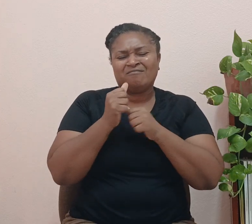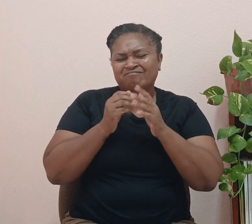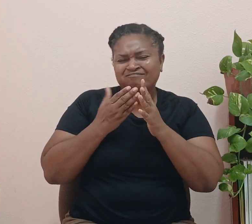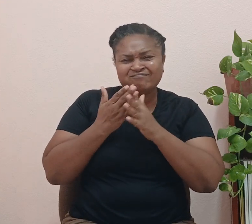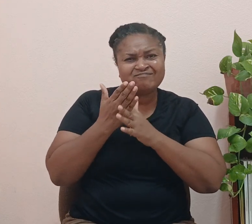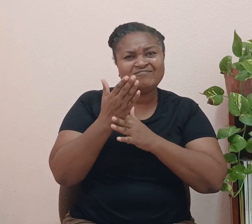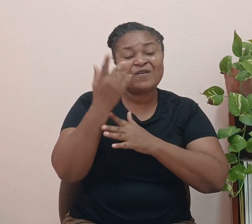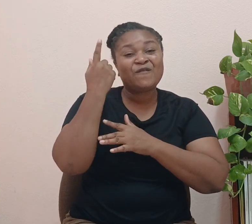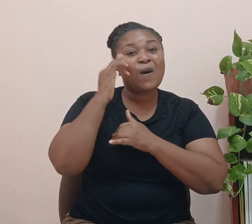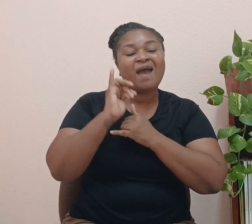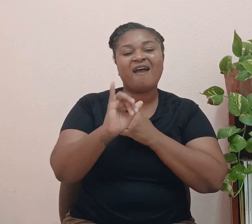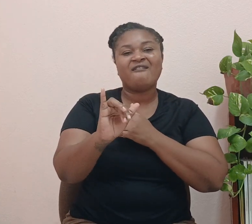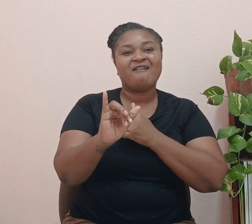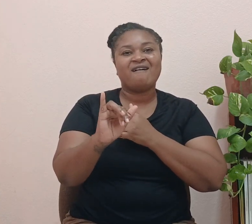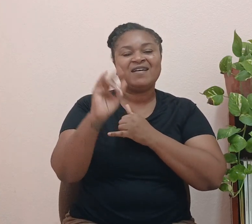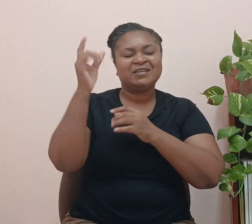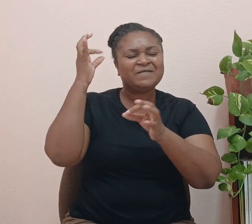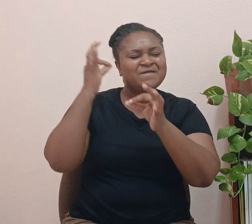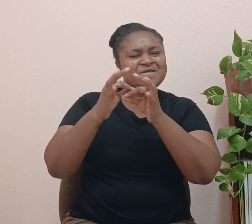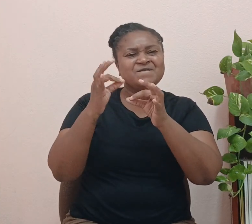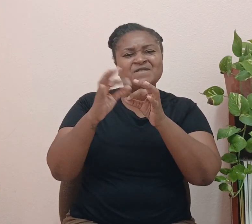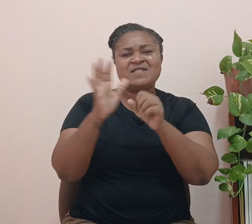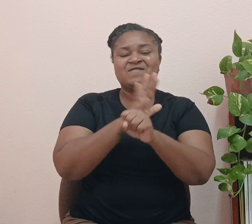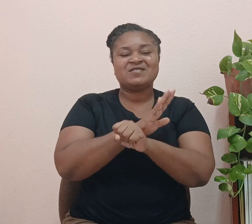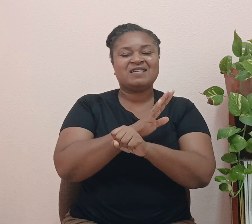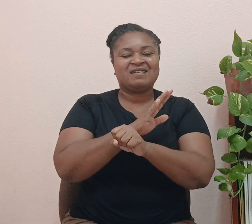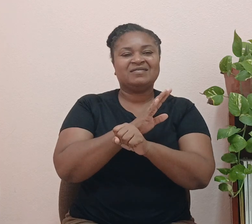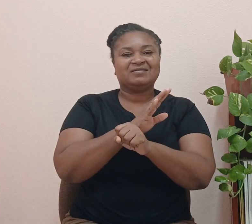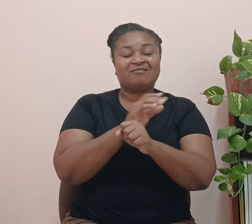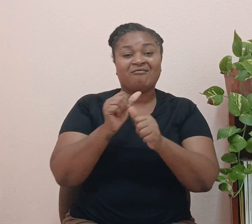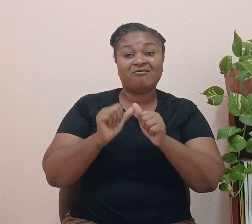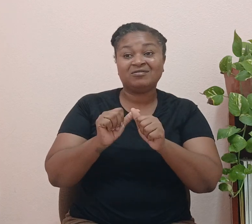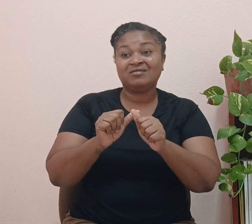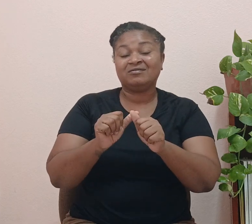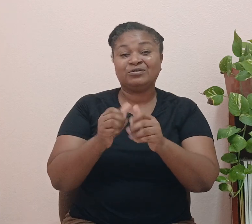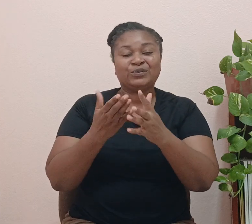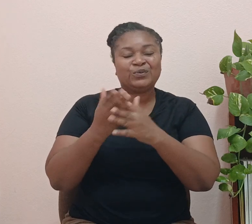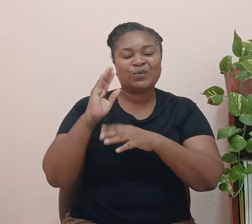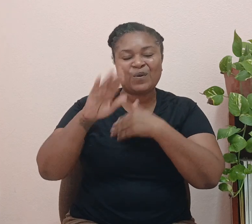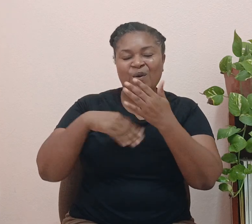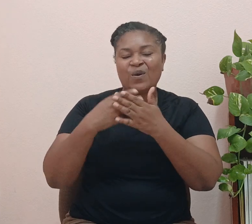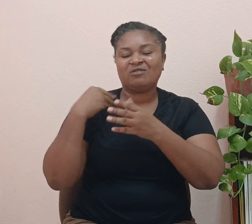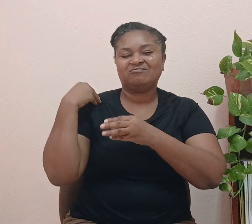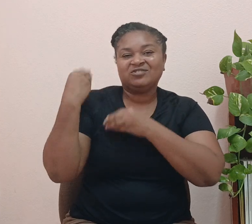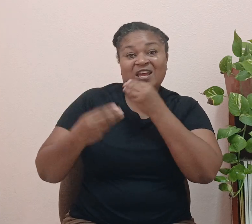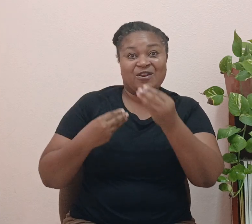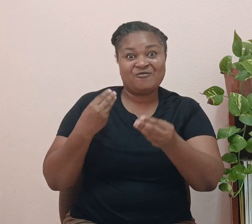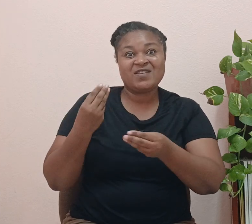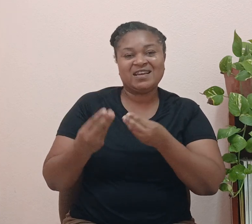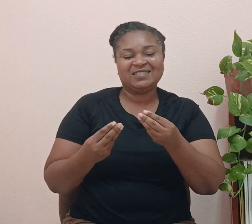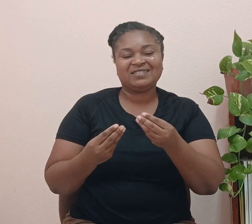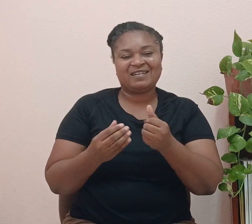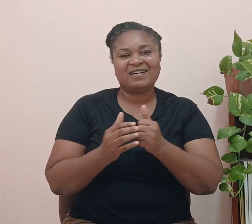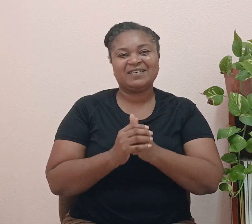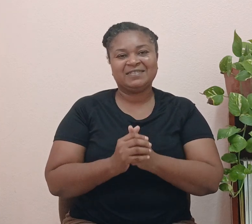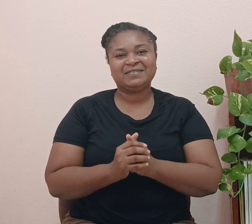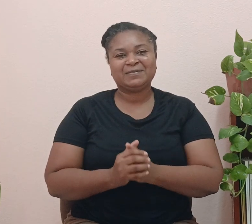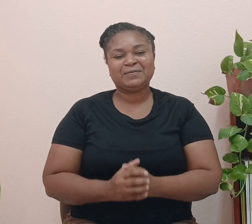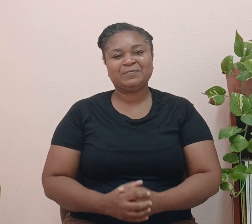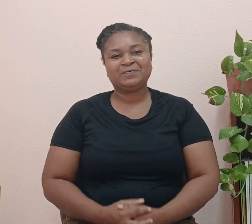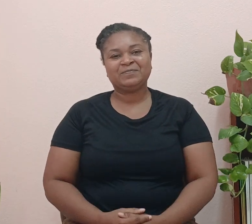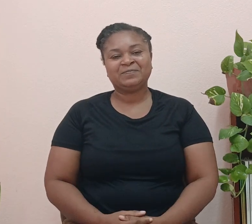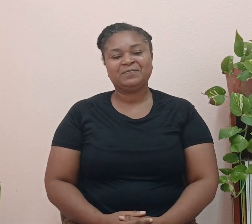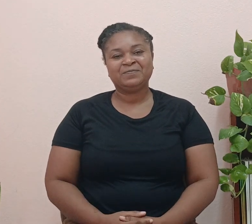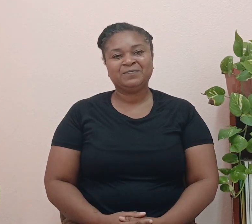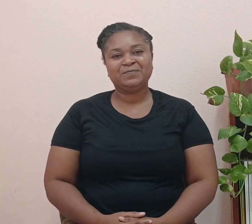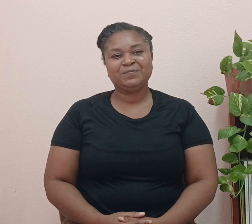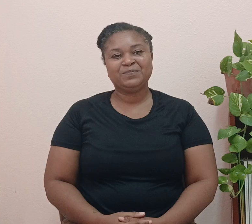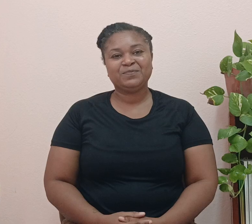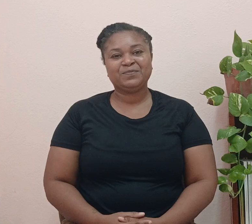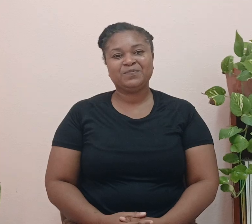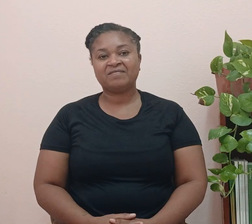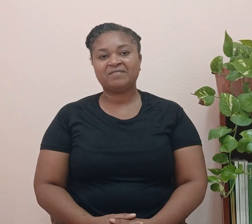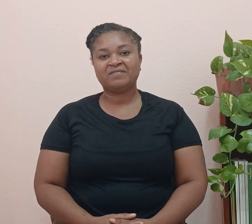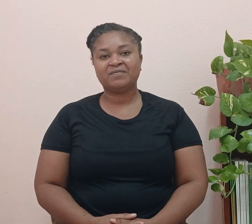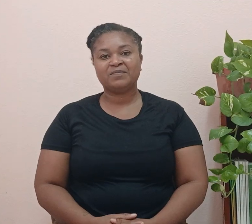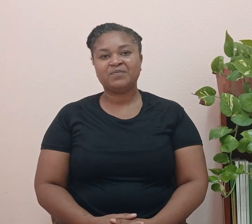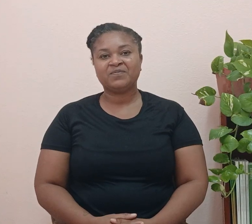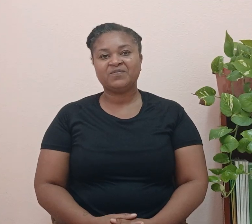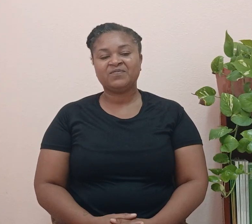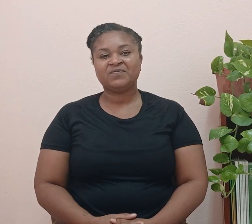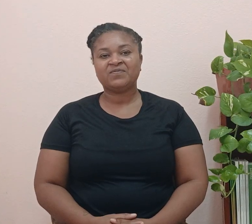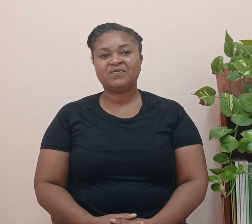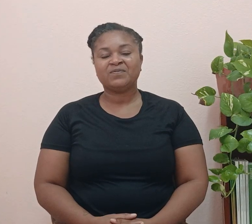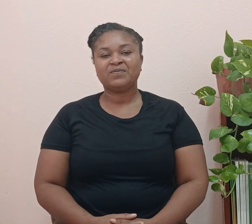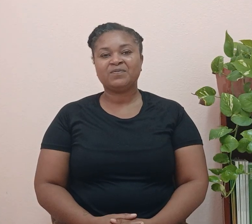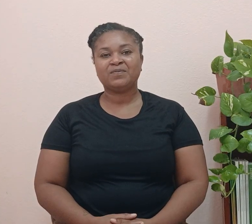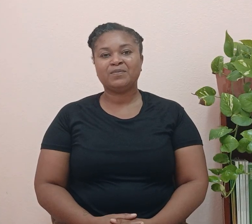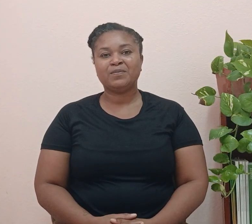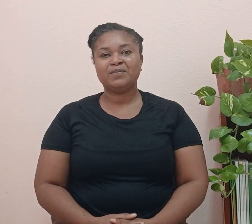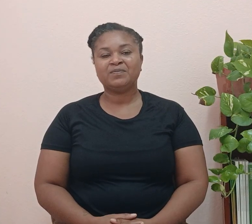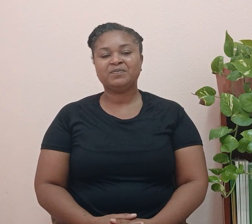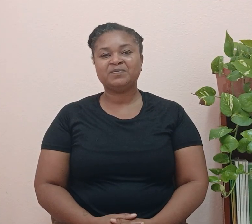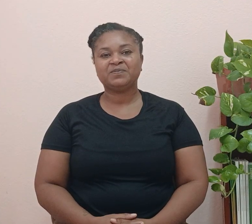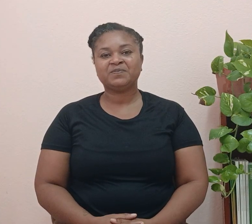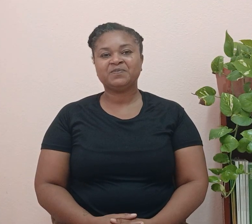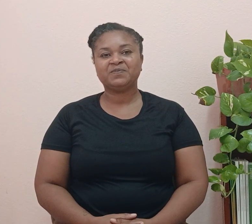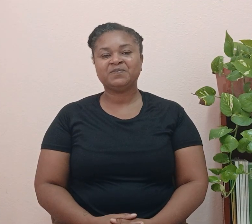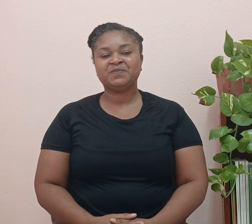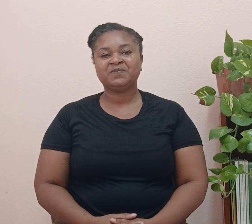his faithfulness continues through all generations.